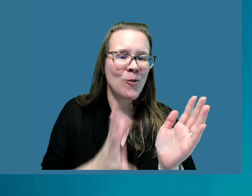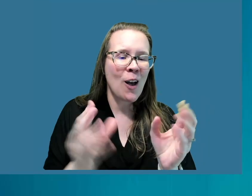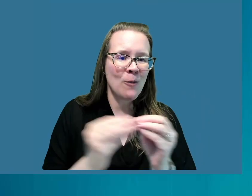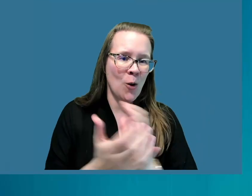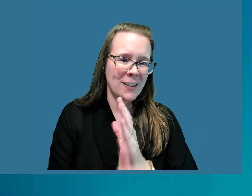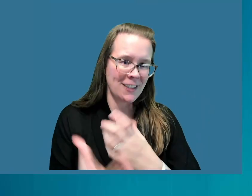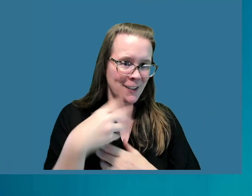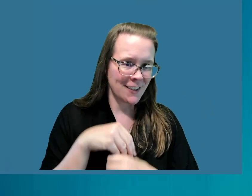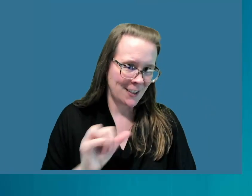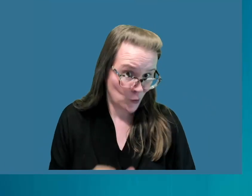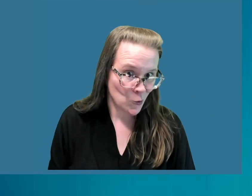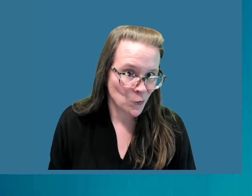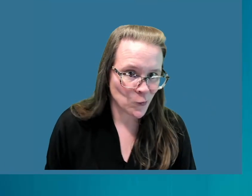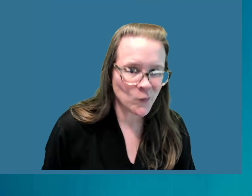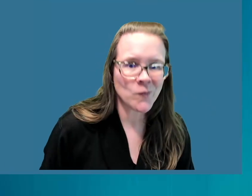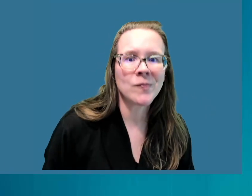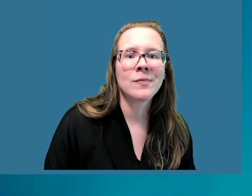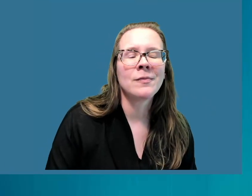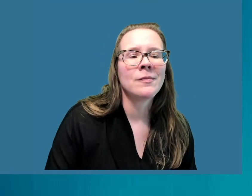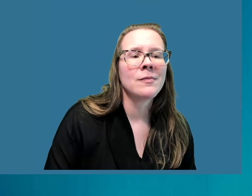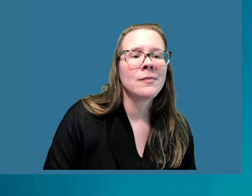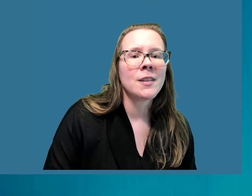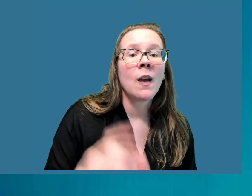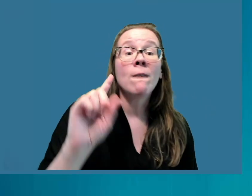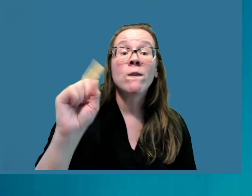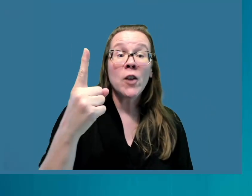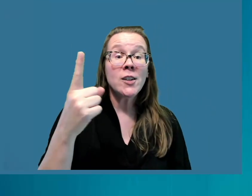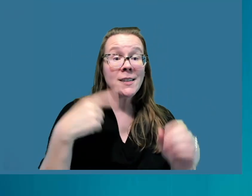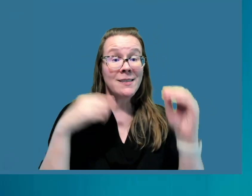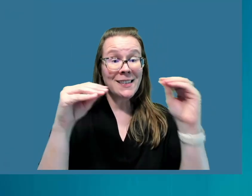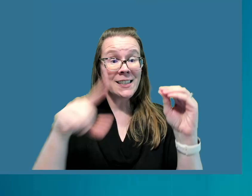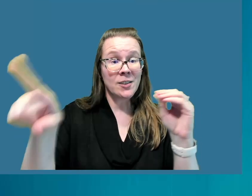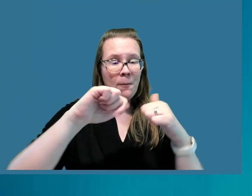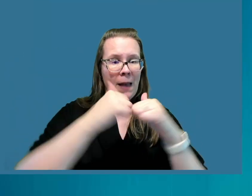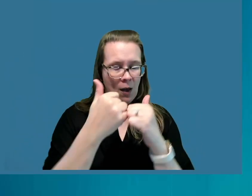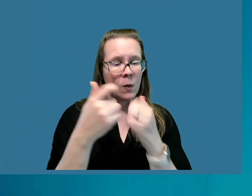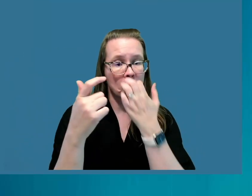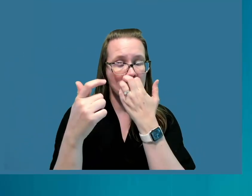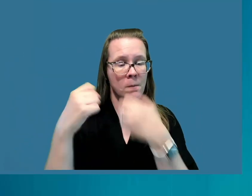the more you practice it'll be easier to incorporate some of these techniques.